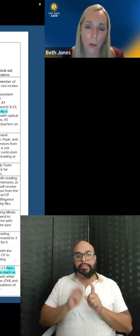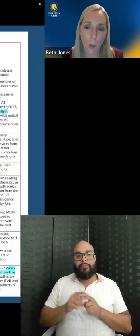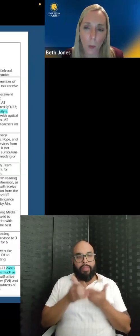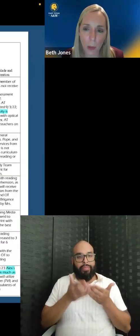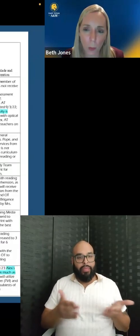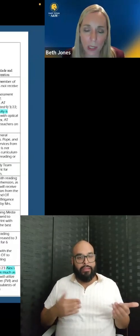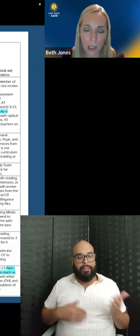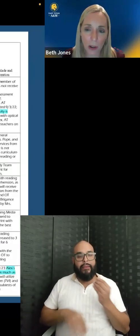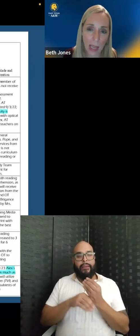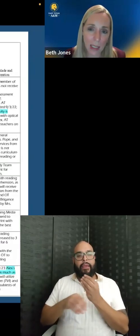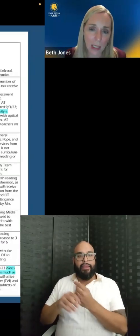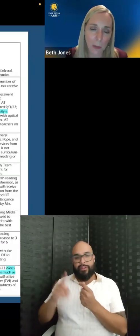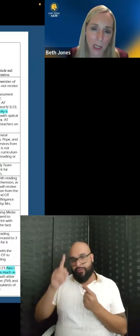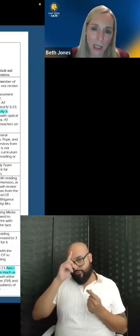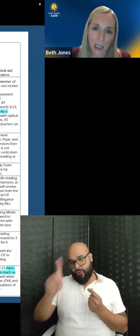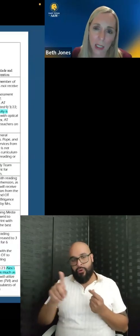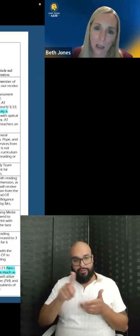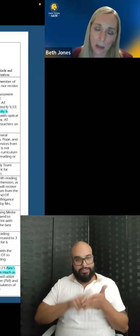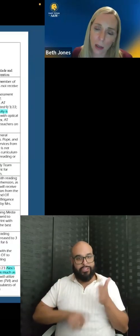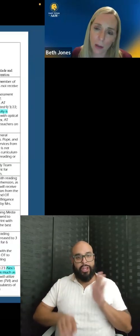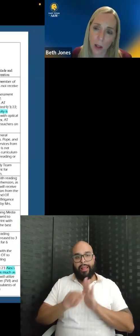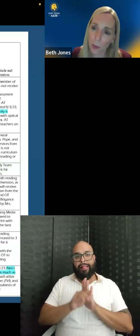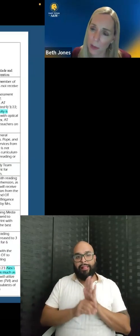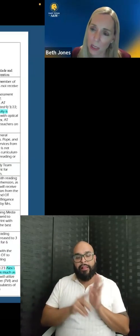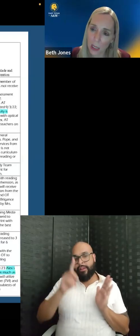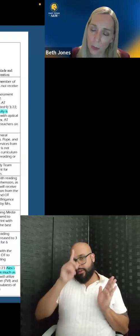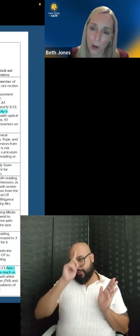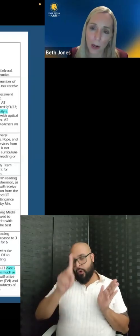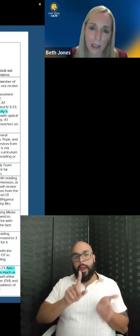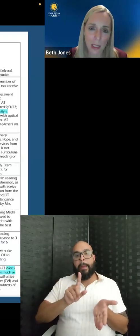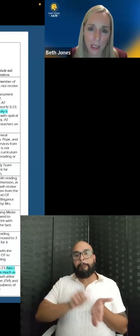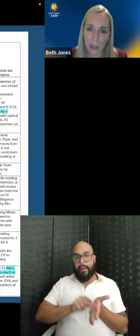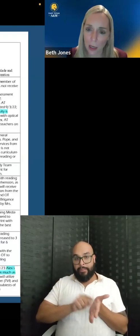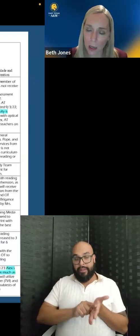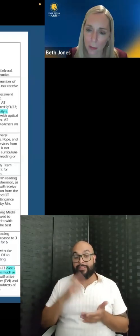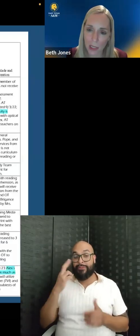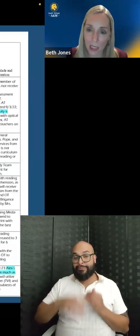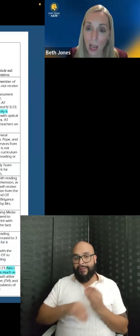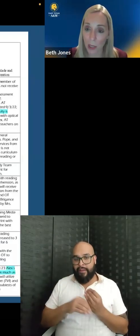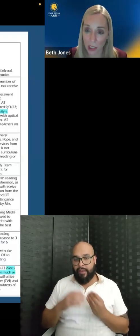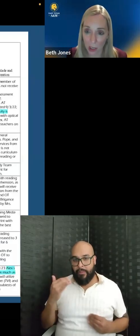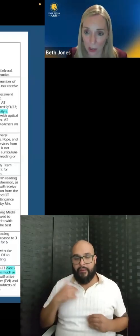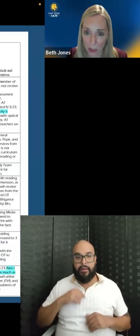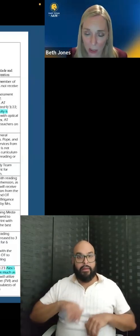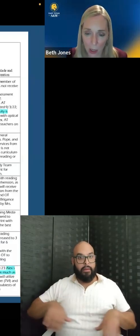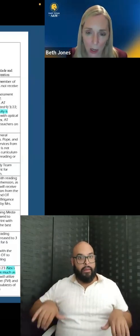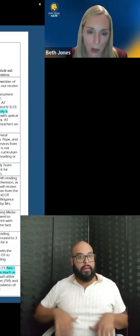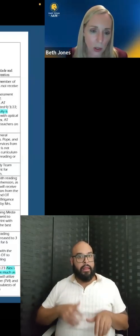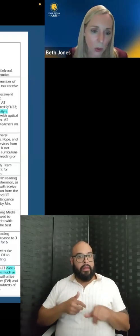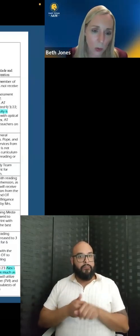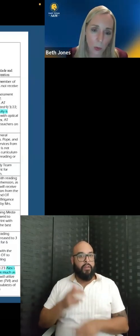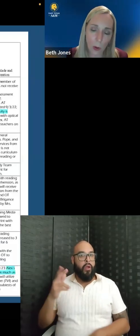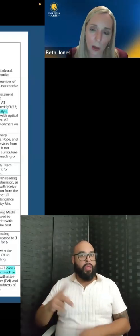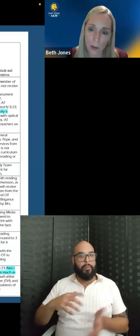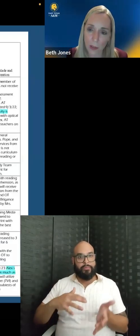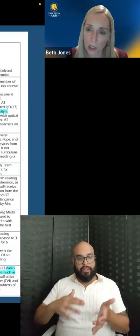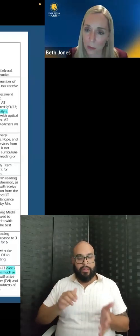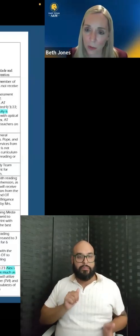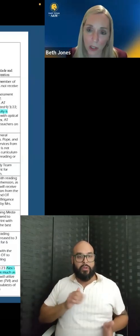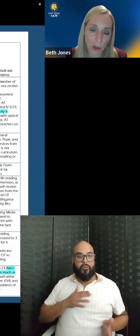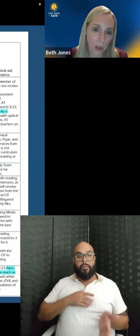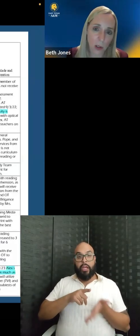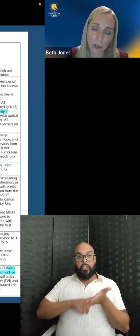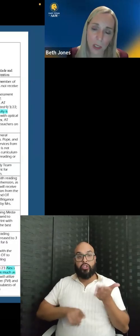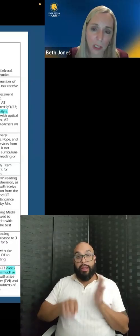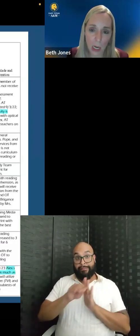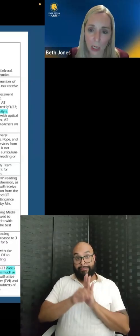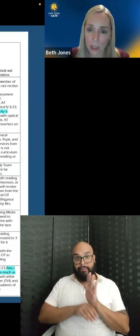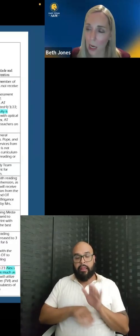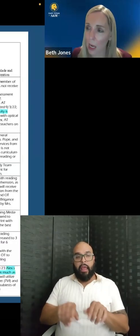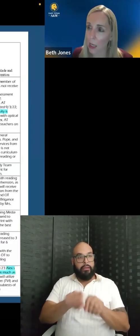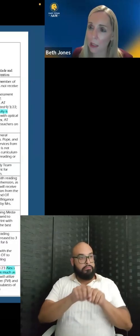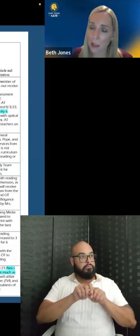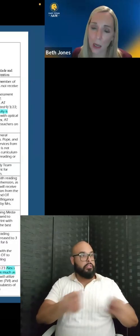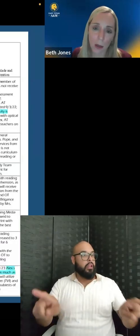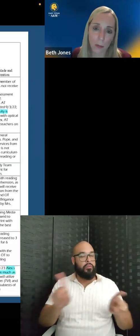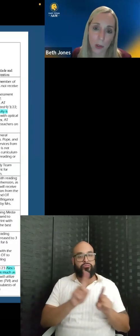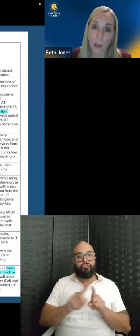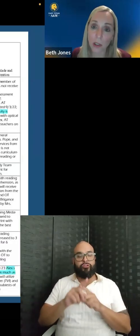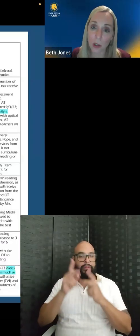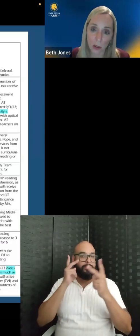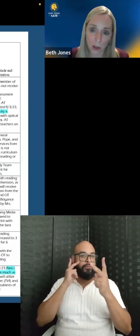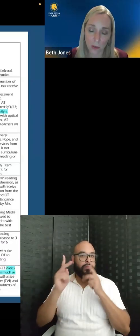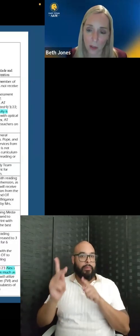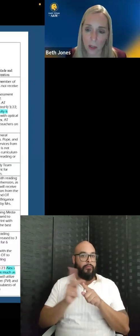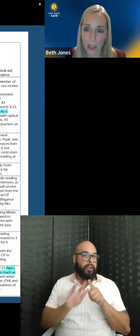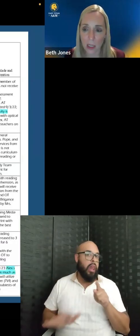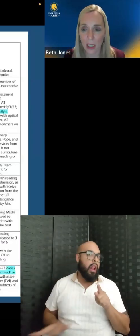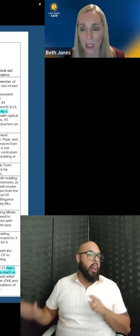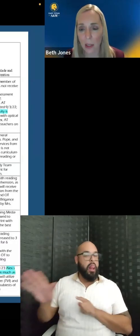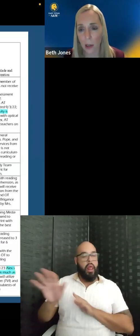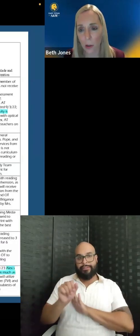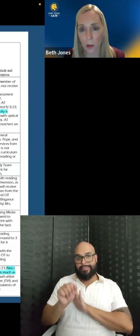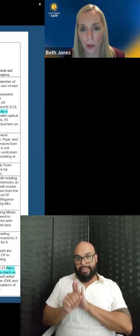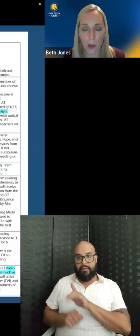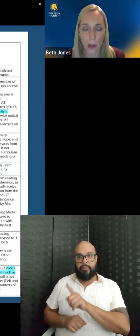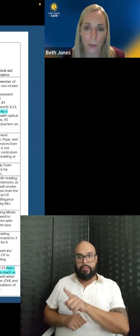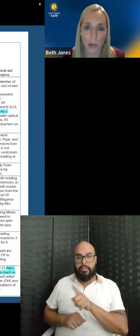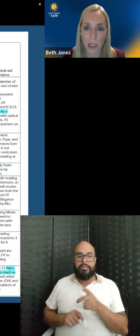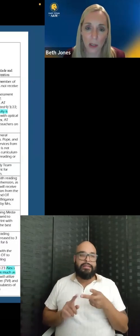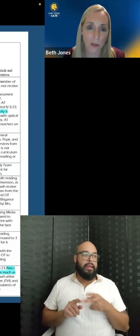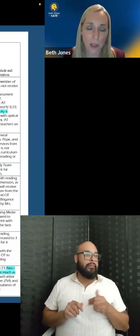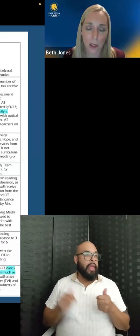And the reason they're added is because I did a follow-up study where I sent out my checklist to vision professionals all over the state and to administrators all over the state to get their perceived